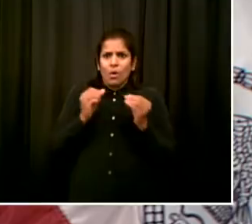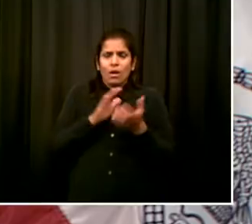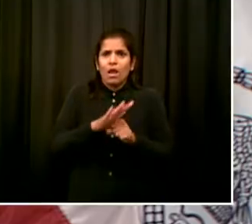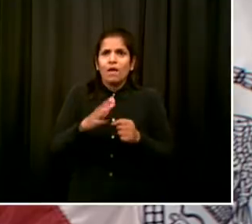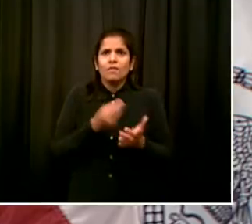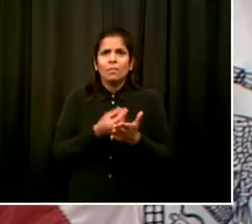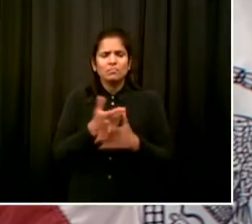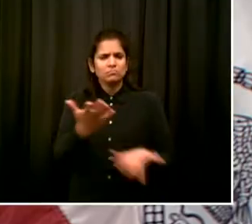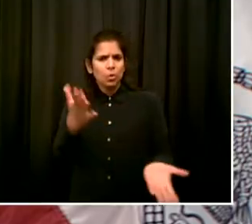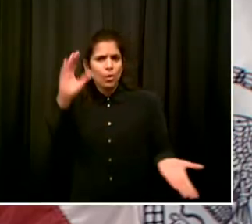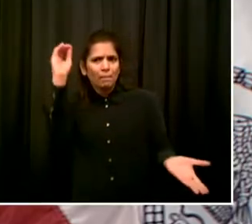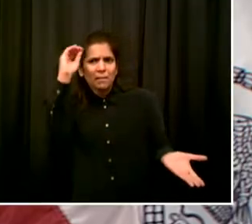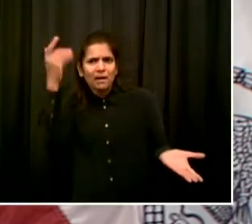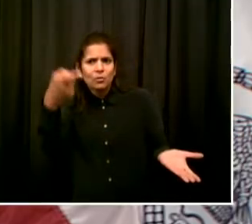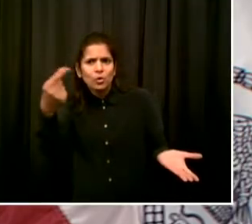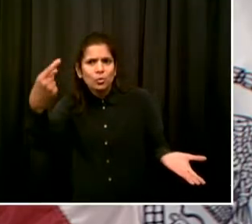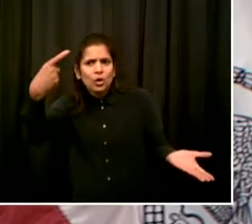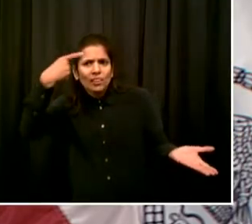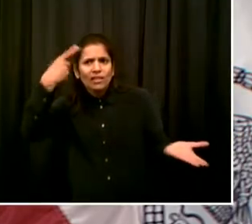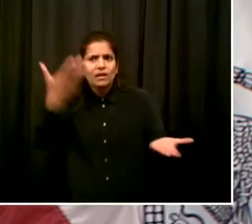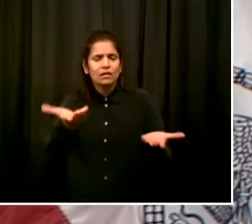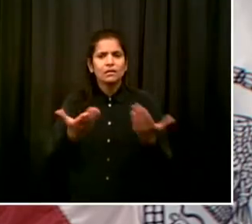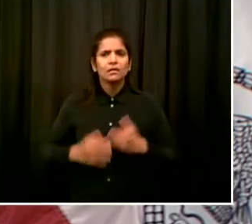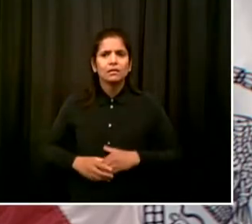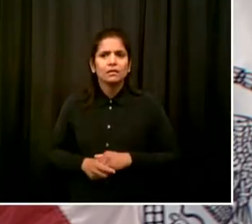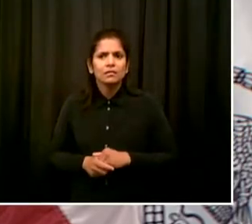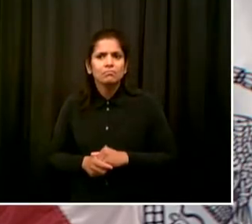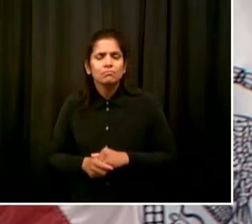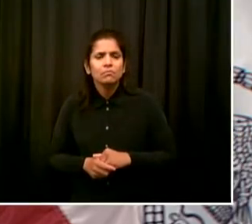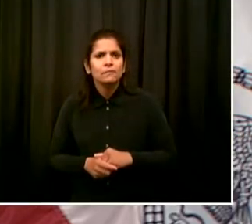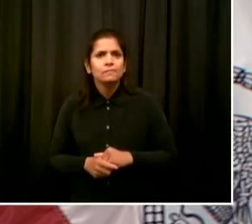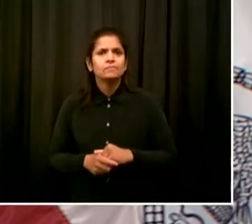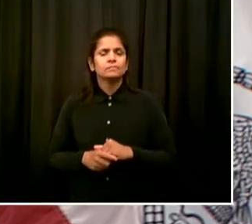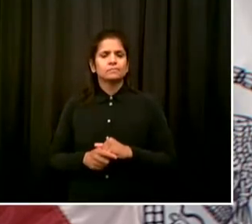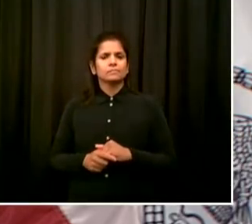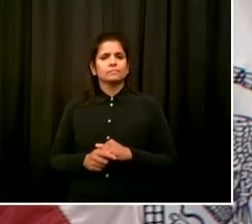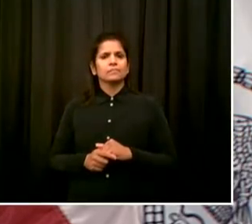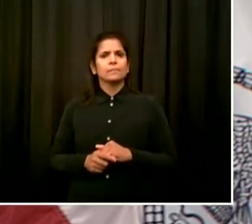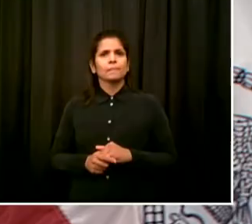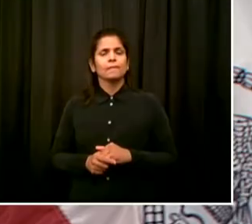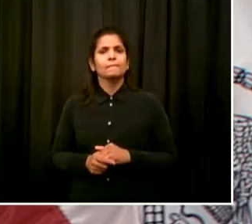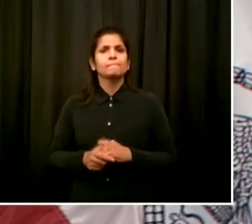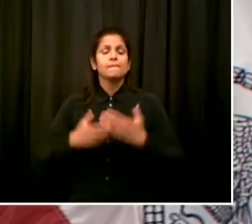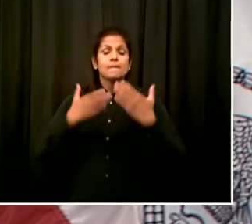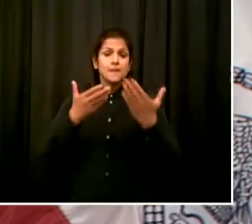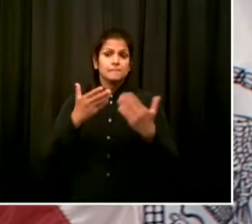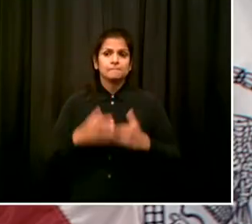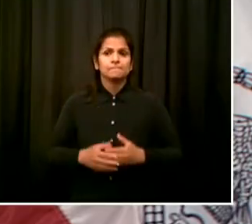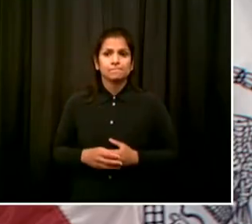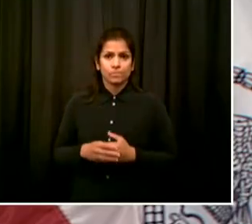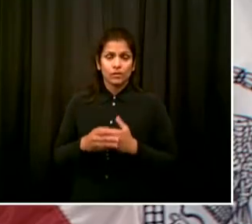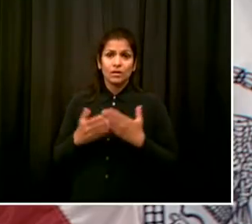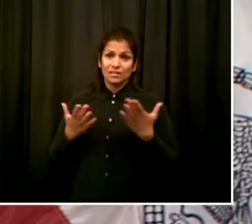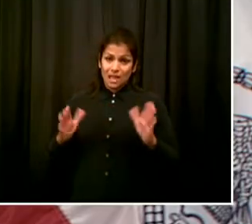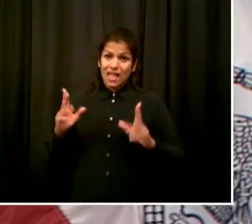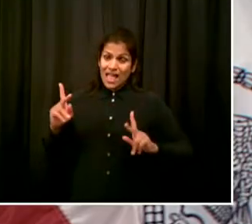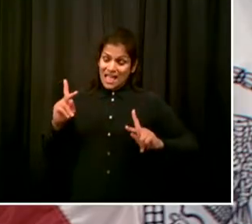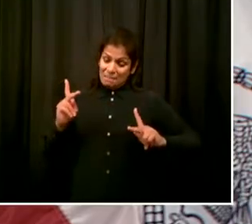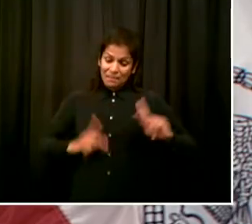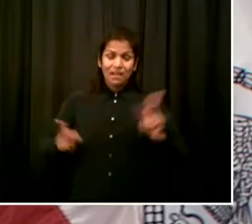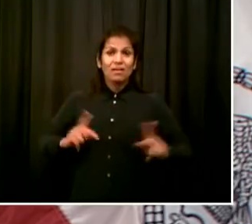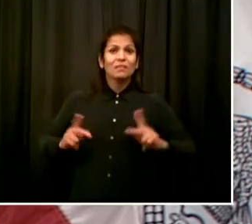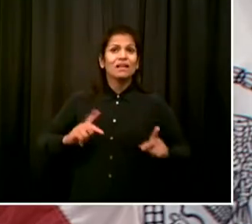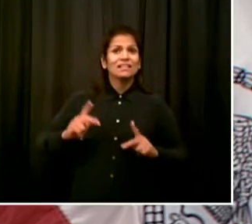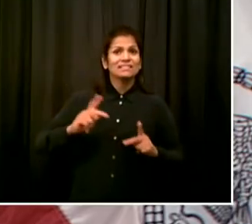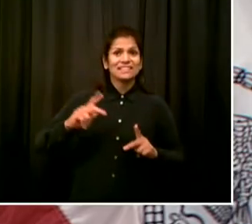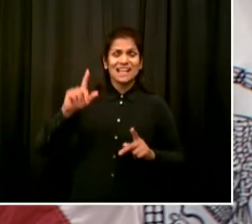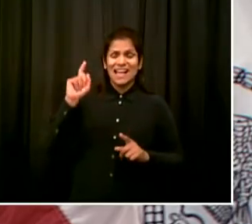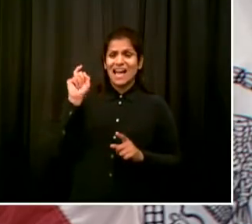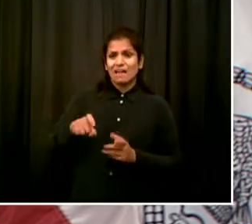THE CITY.